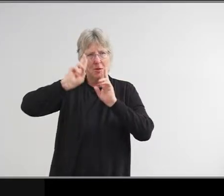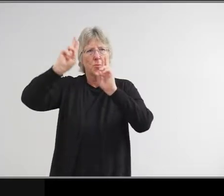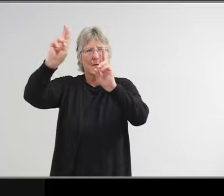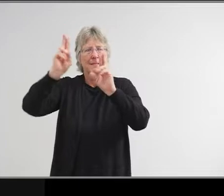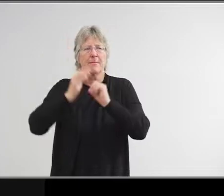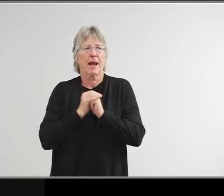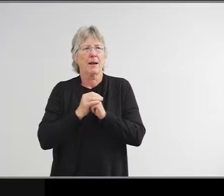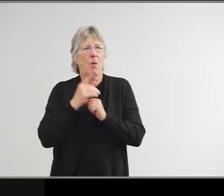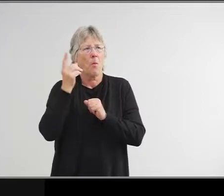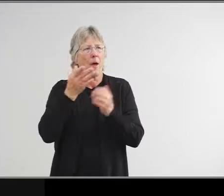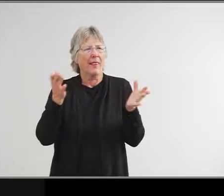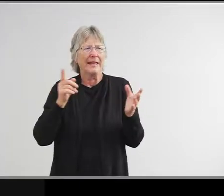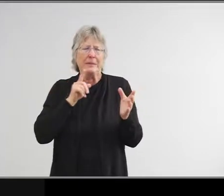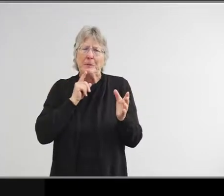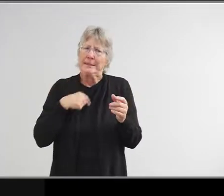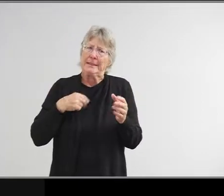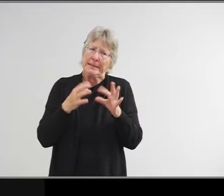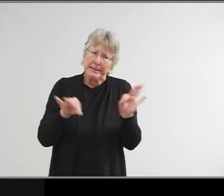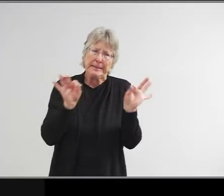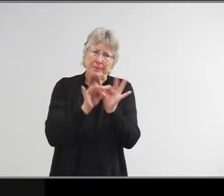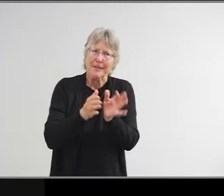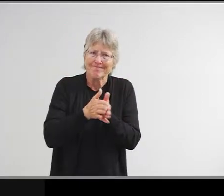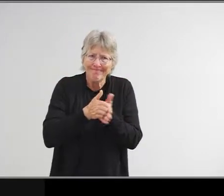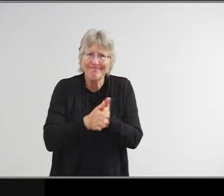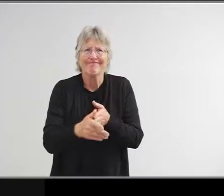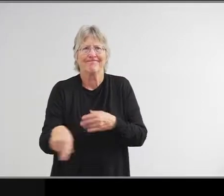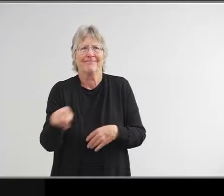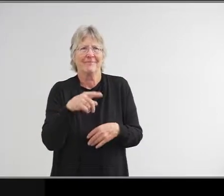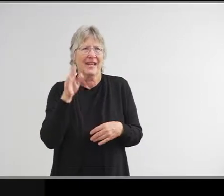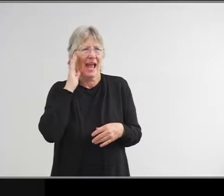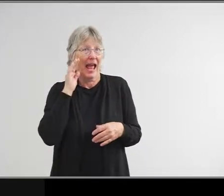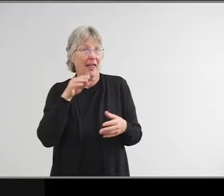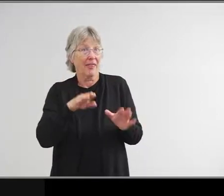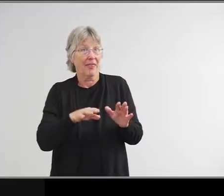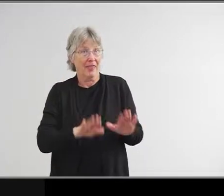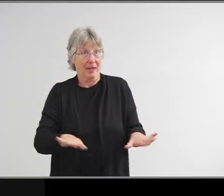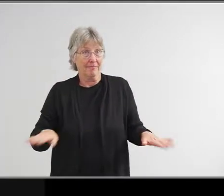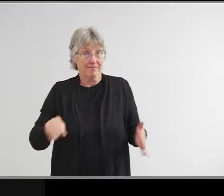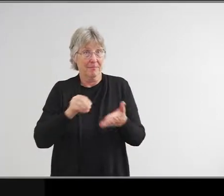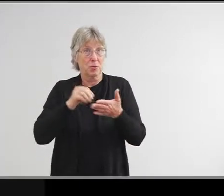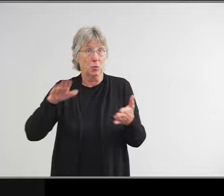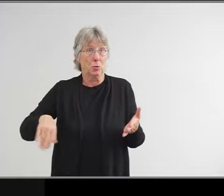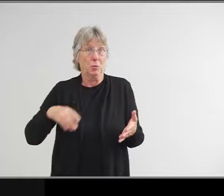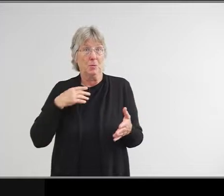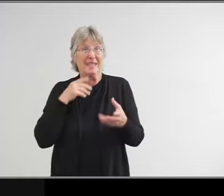with a sense of urgency as the students' digital footprint is permanent and carries consequences.